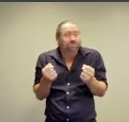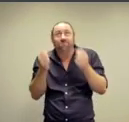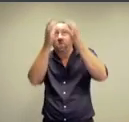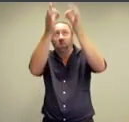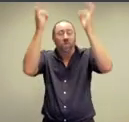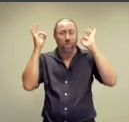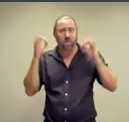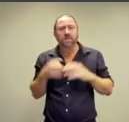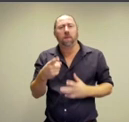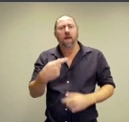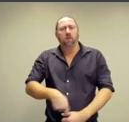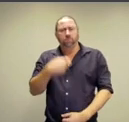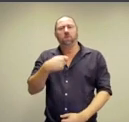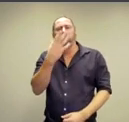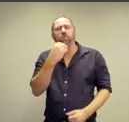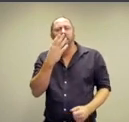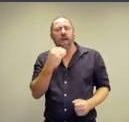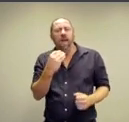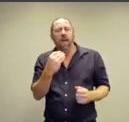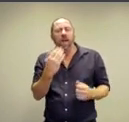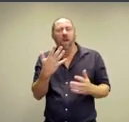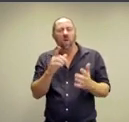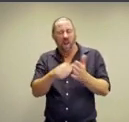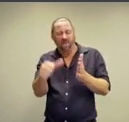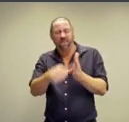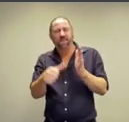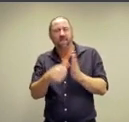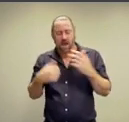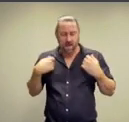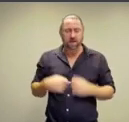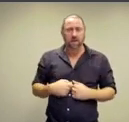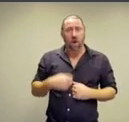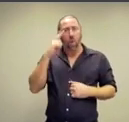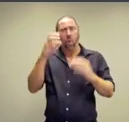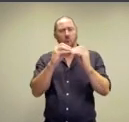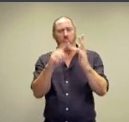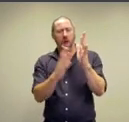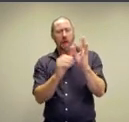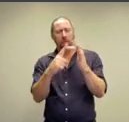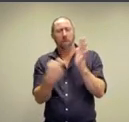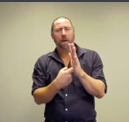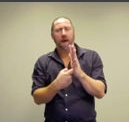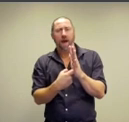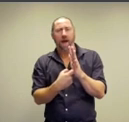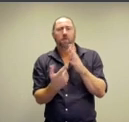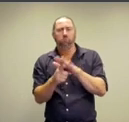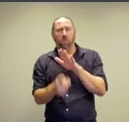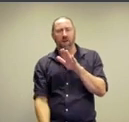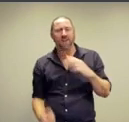Those early flight jackets, made of a brown cape skin leather piece became known as the bomber